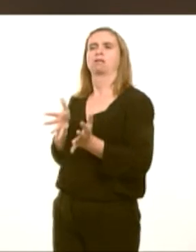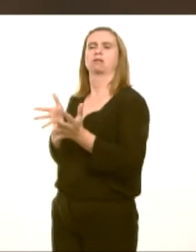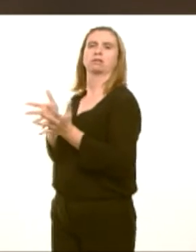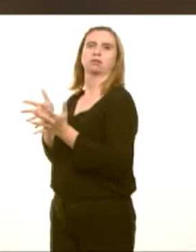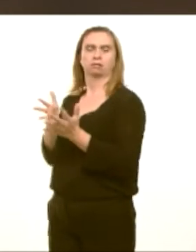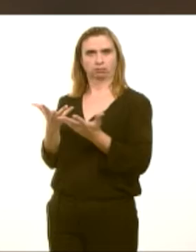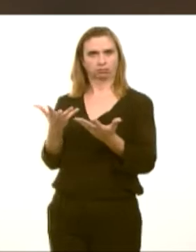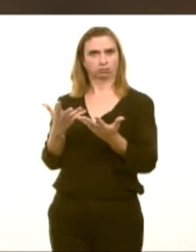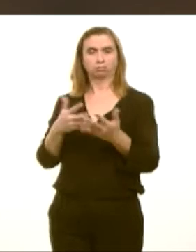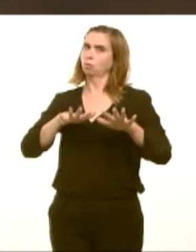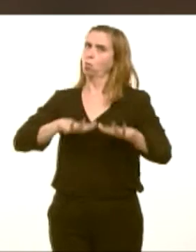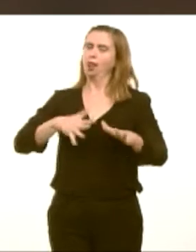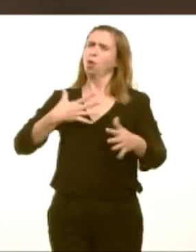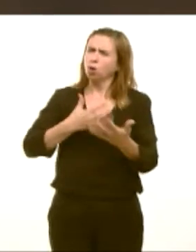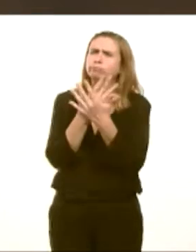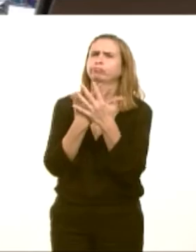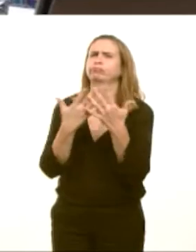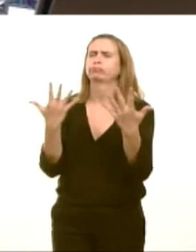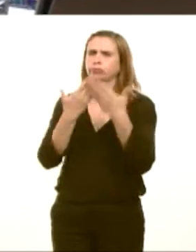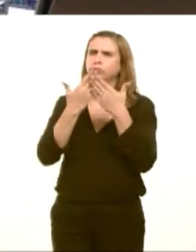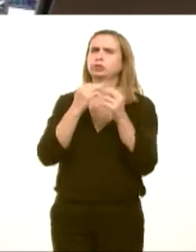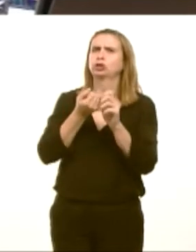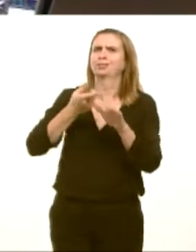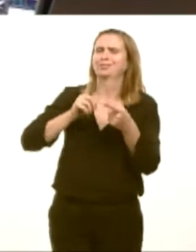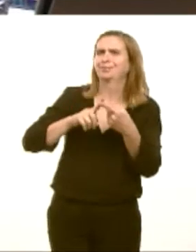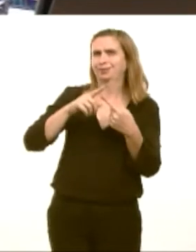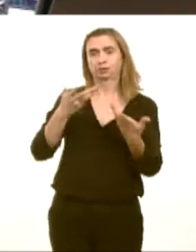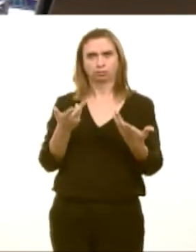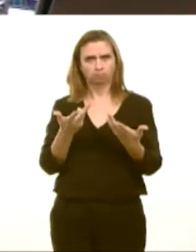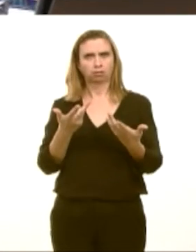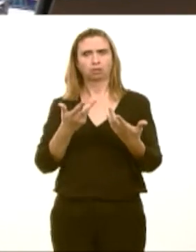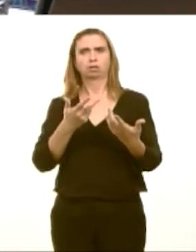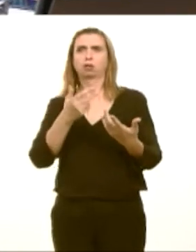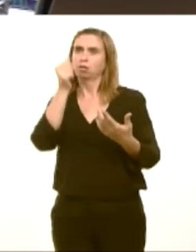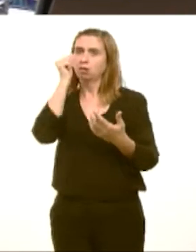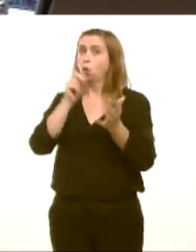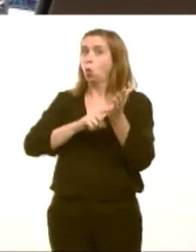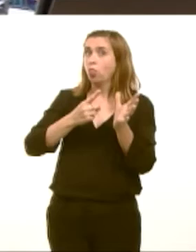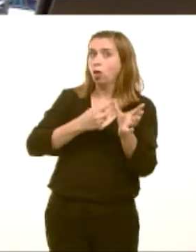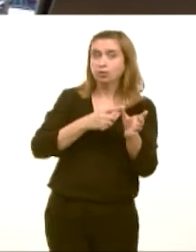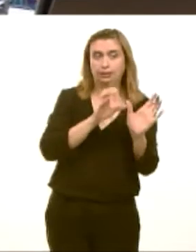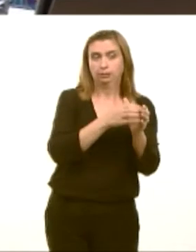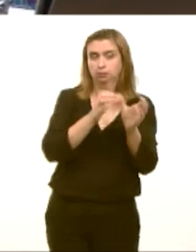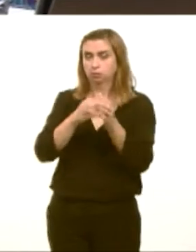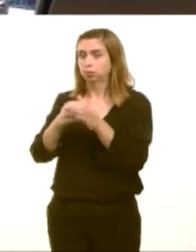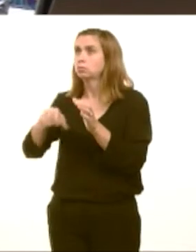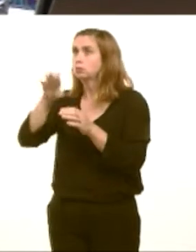education in Wales, whether it is through the literacy and numeracy framework, the consortia that have overcome the weaknesses of local authorities in many, many areas, the fact